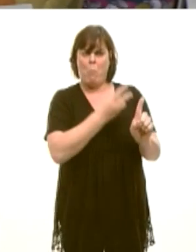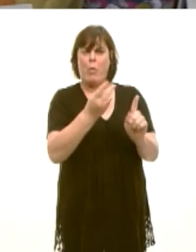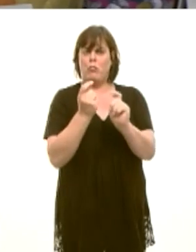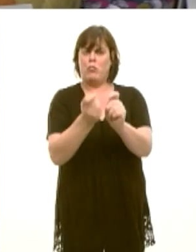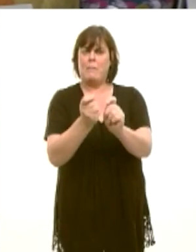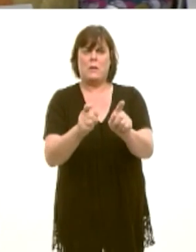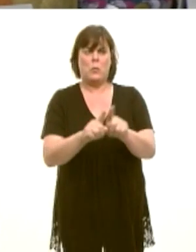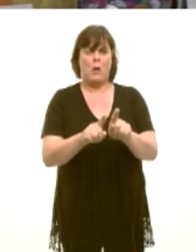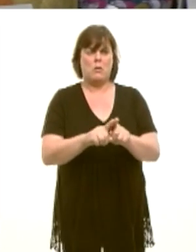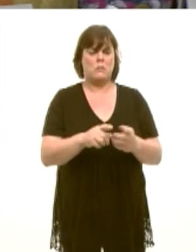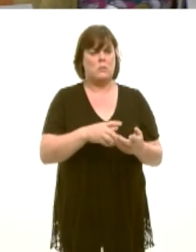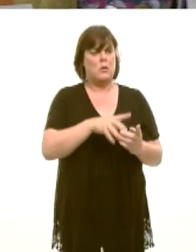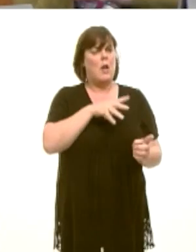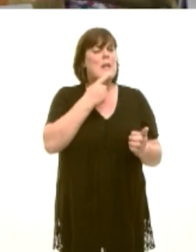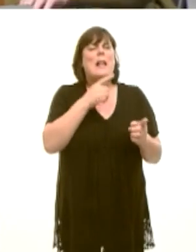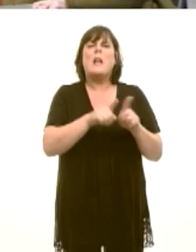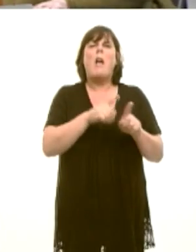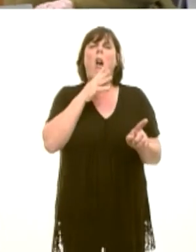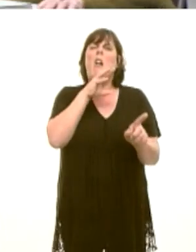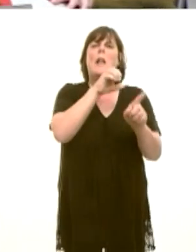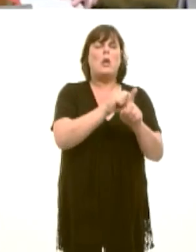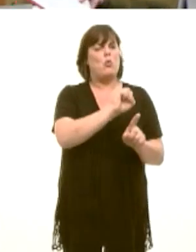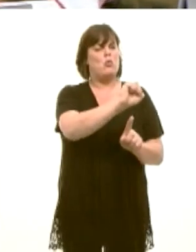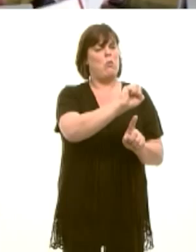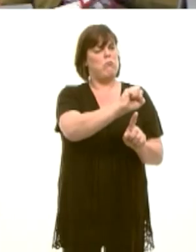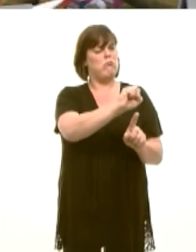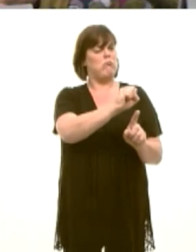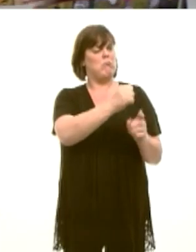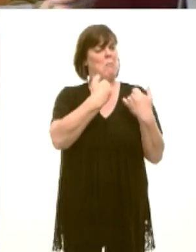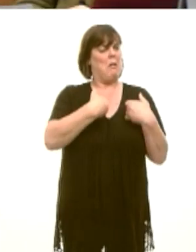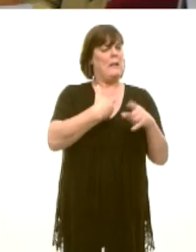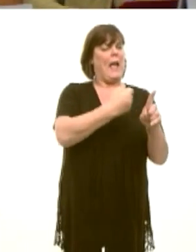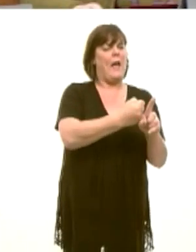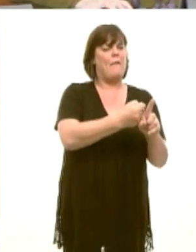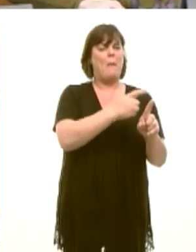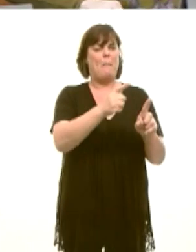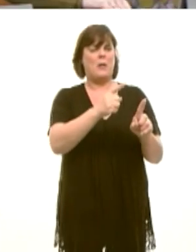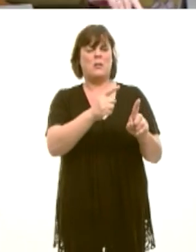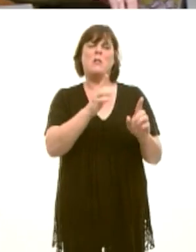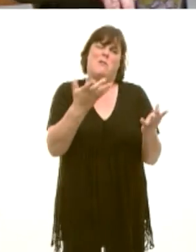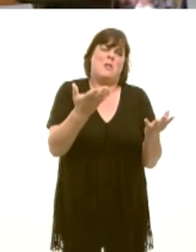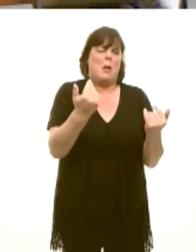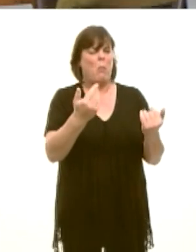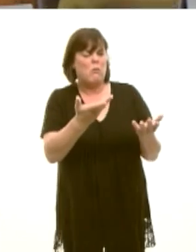what the diagnosis says, but weíre not going to have any targetsó[Interruption.] Youíve realised the weakness in your argument now, but youíre not going to have any targets